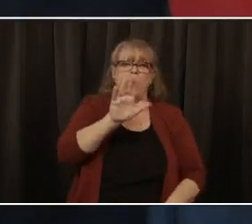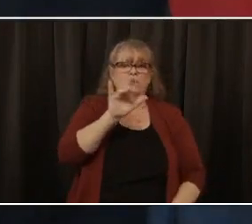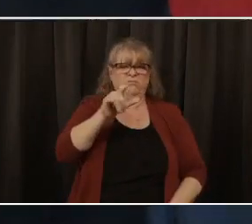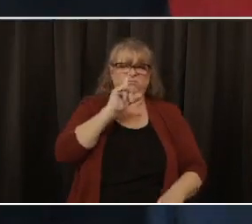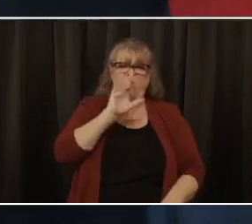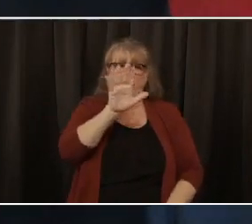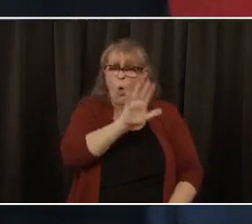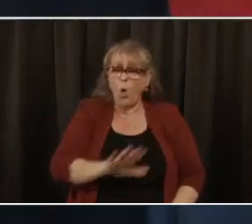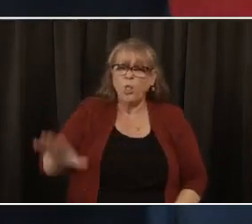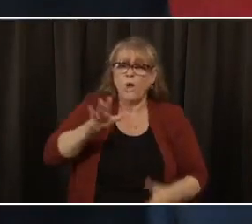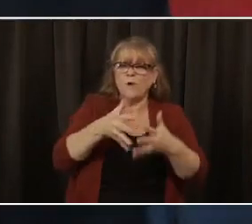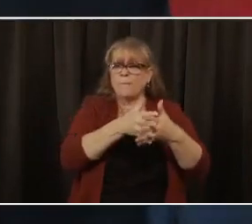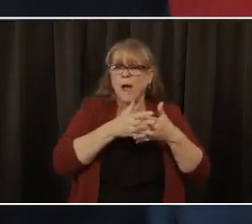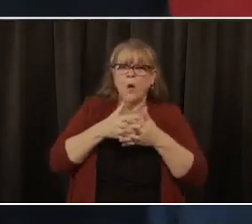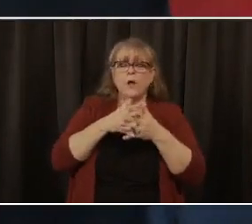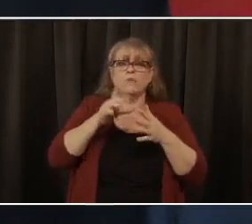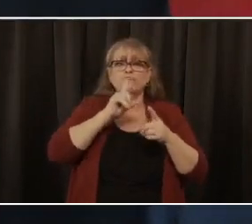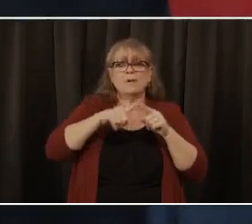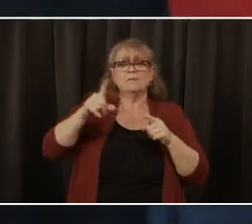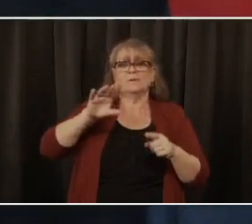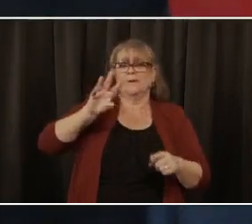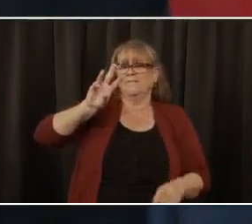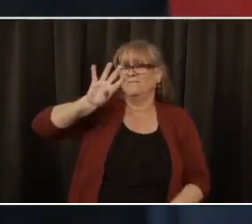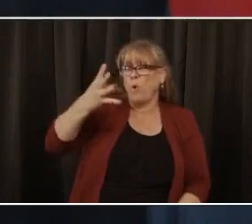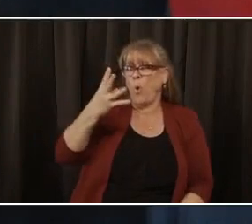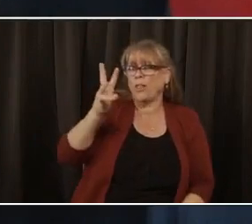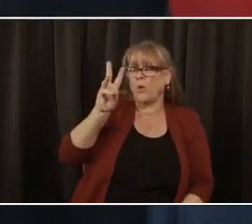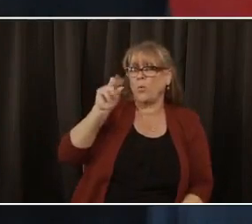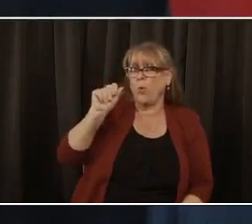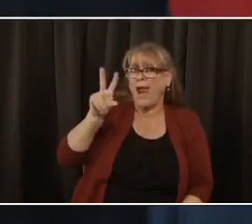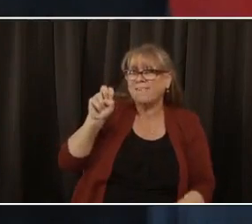too optimistic and saying this I think it's the fourth and final wave with what everything we know